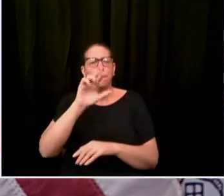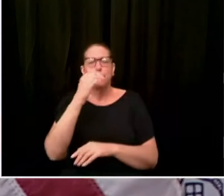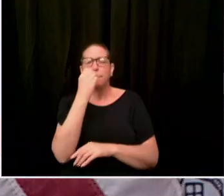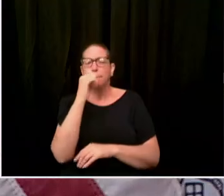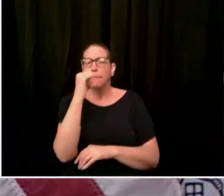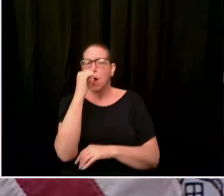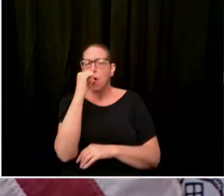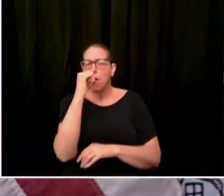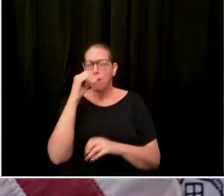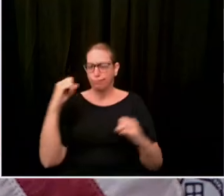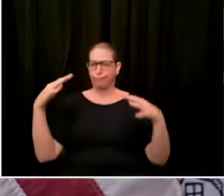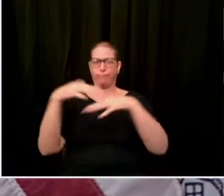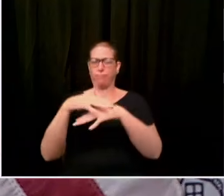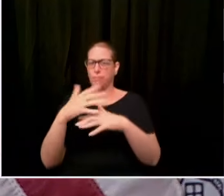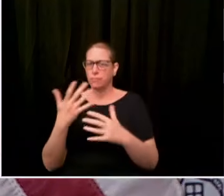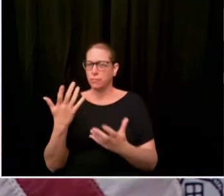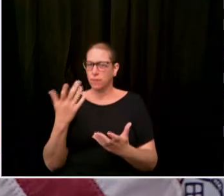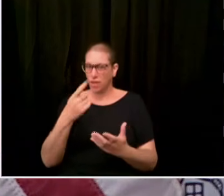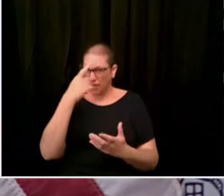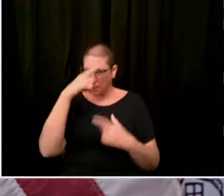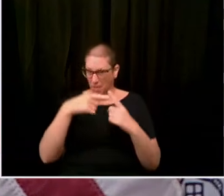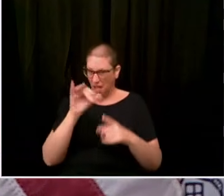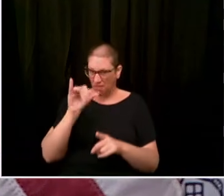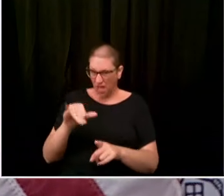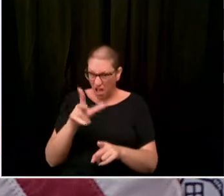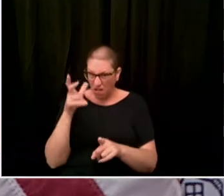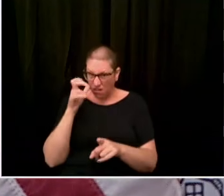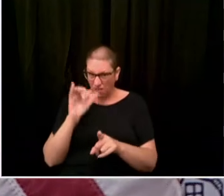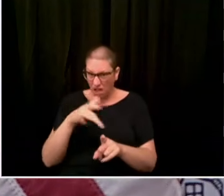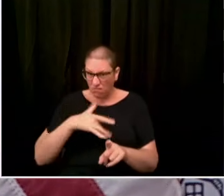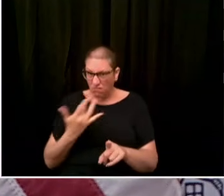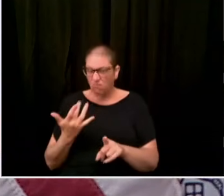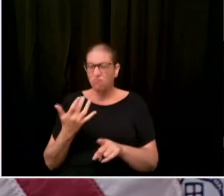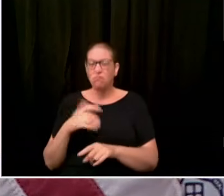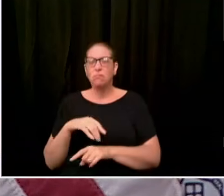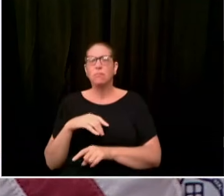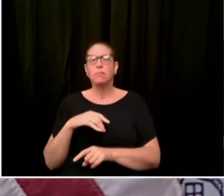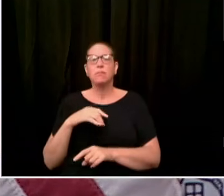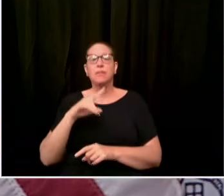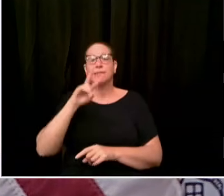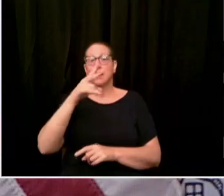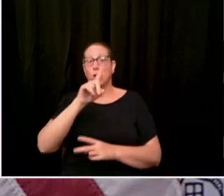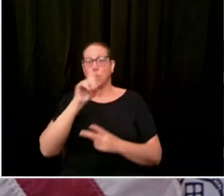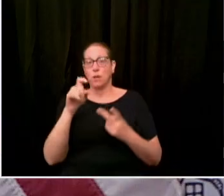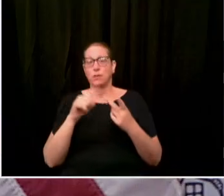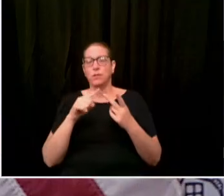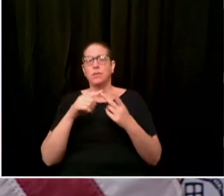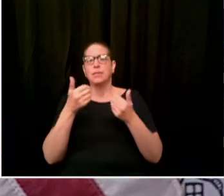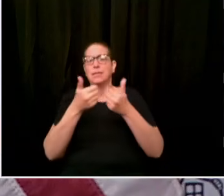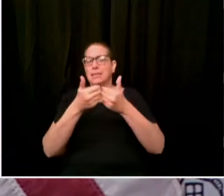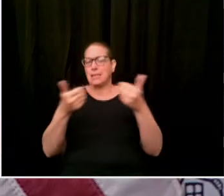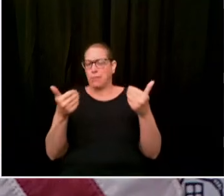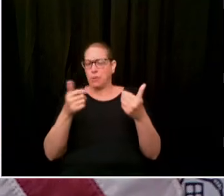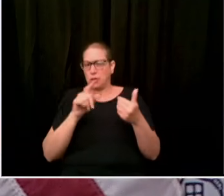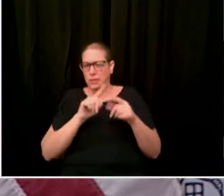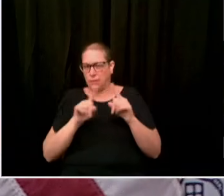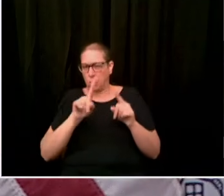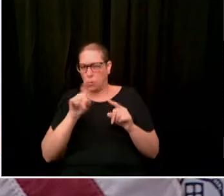ISLAND AND ELSEWHERE. JUST WANT TO GET YOUR THOUGHTS ON THAT AND IF YOU'RE CONTEMPLATING STEPS TO HANDLE THAT. THE SEPARATE